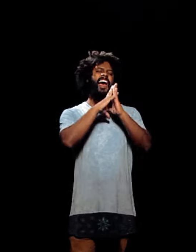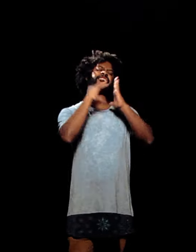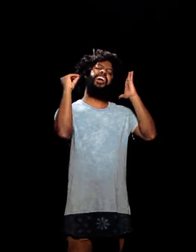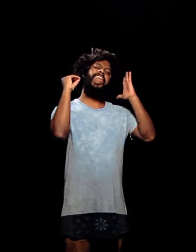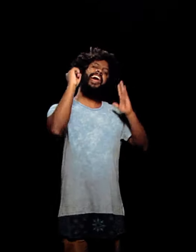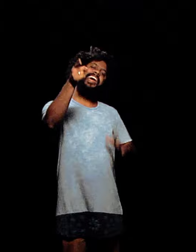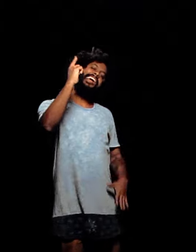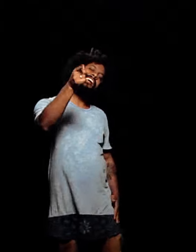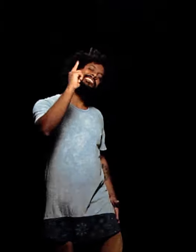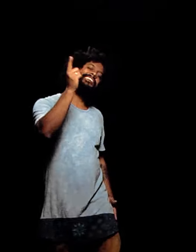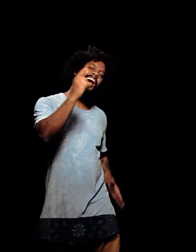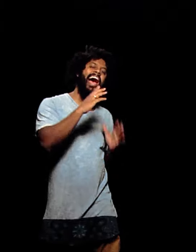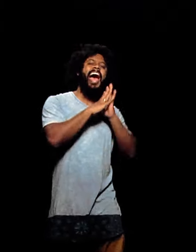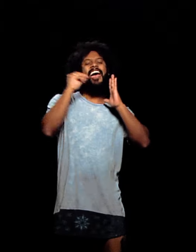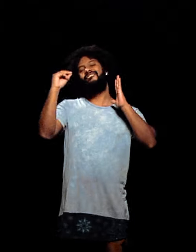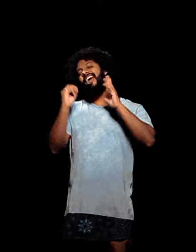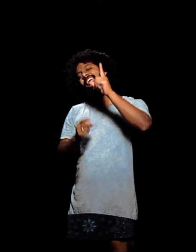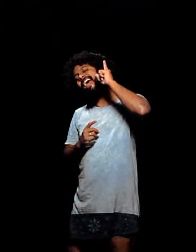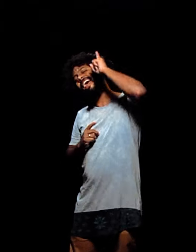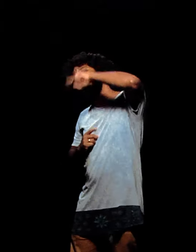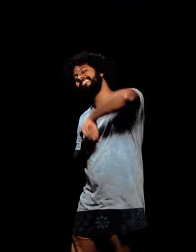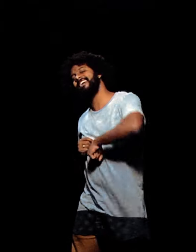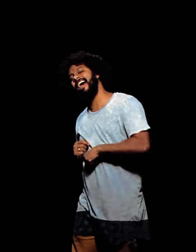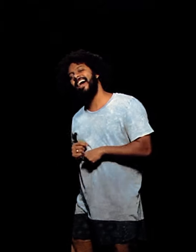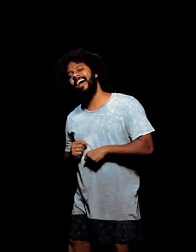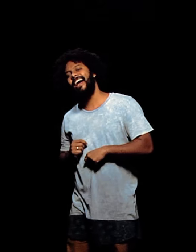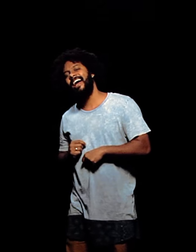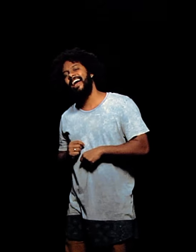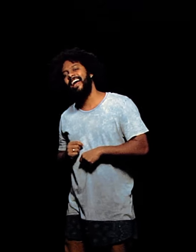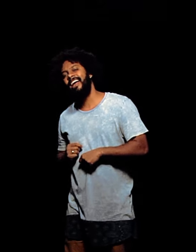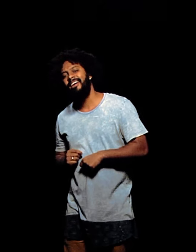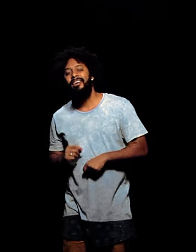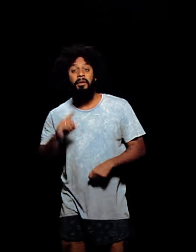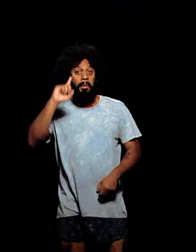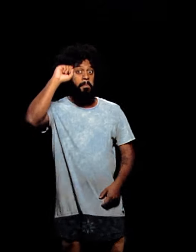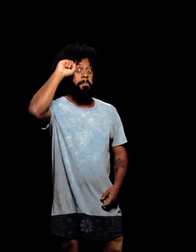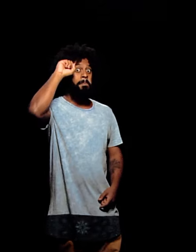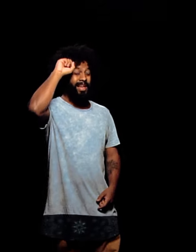But I have my references! I have references!